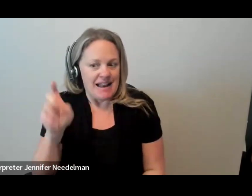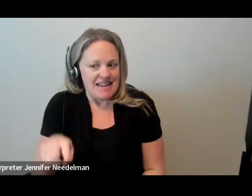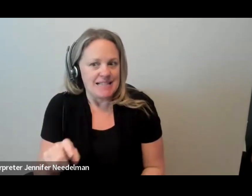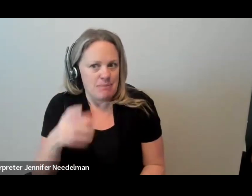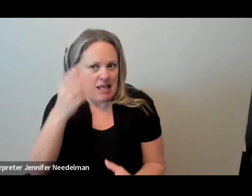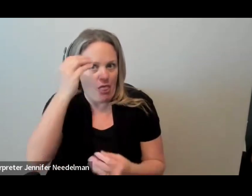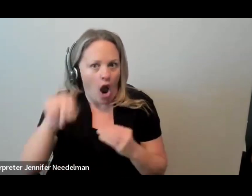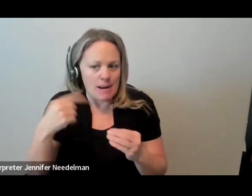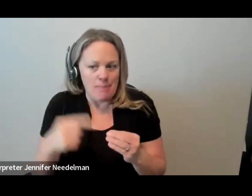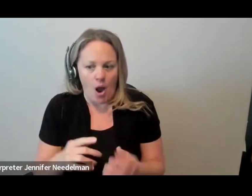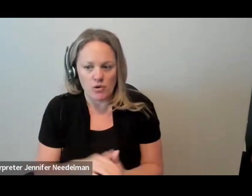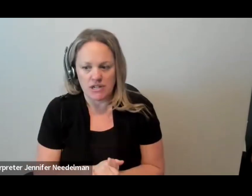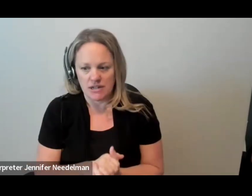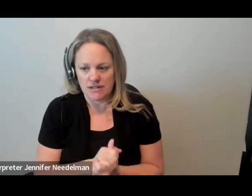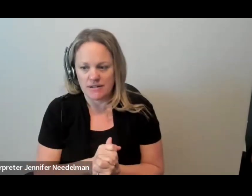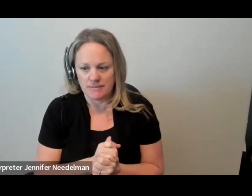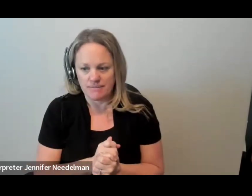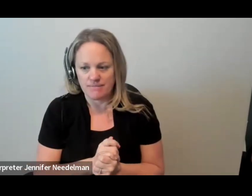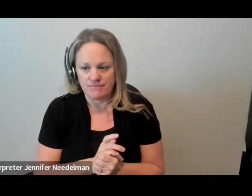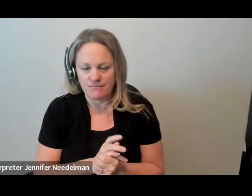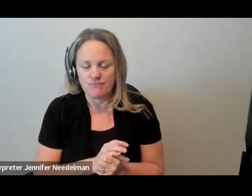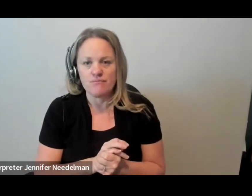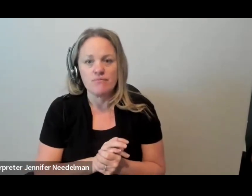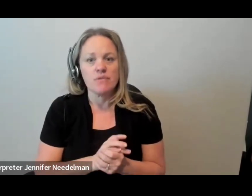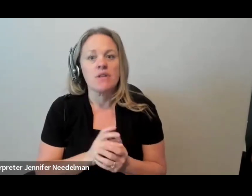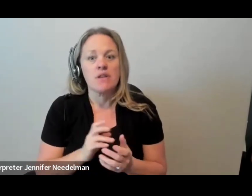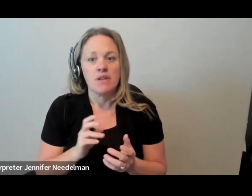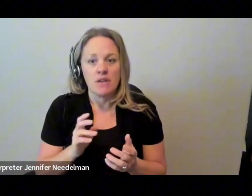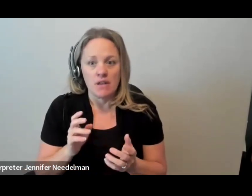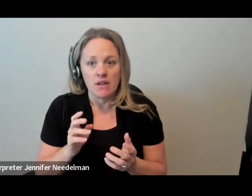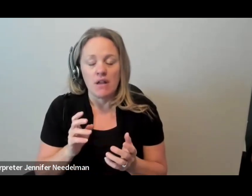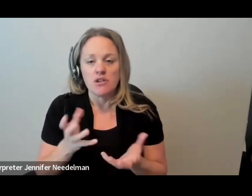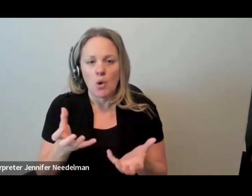So I'd like our viewers to take that into account